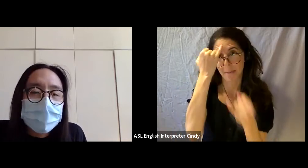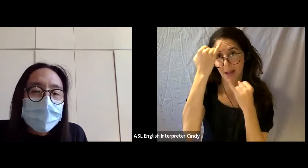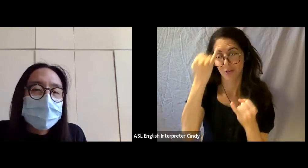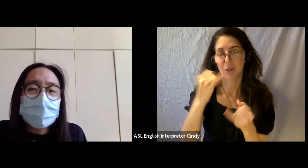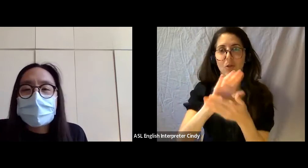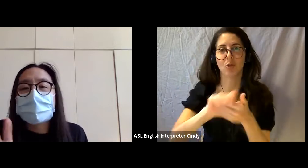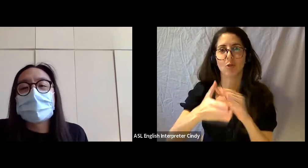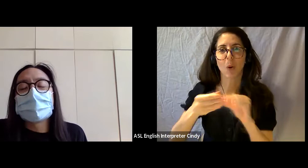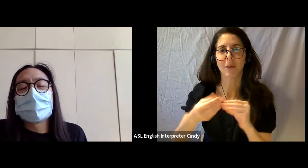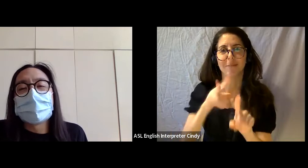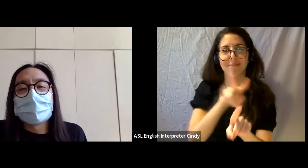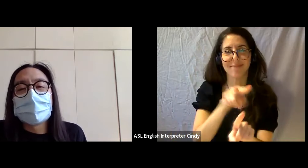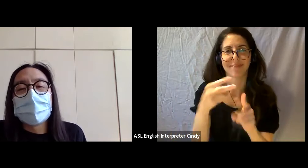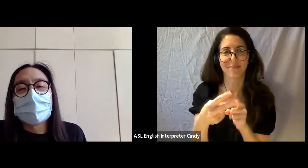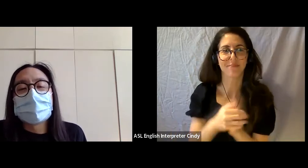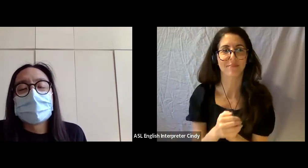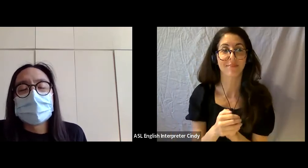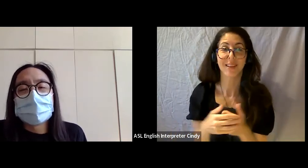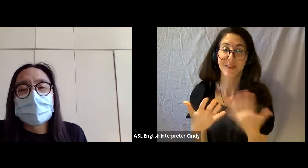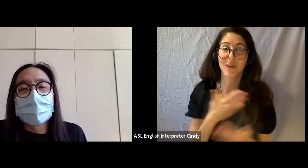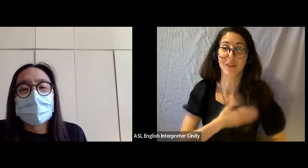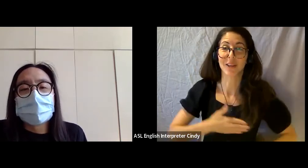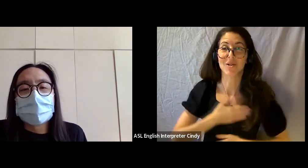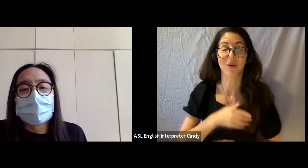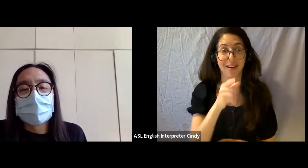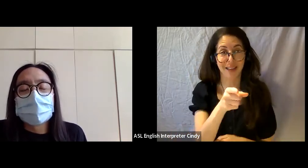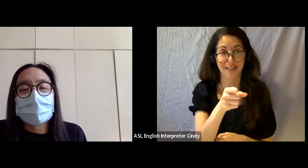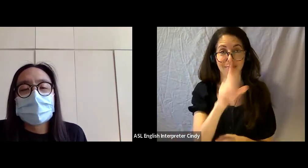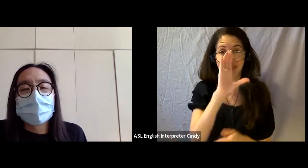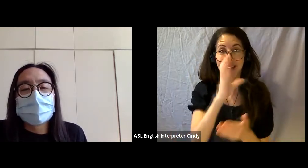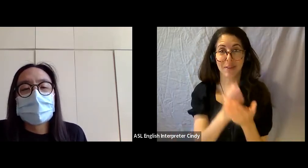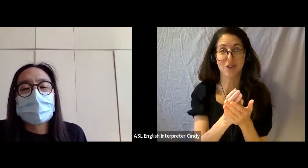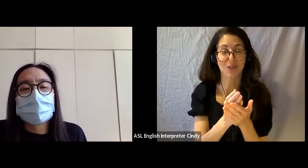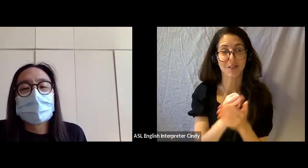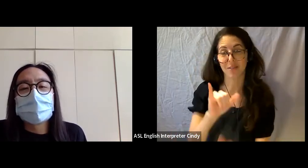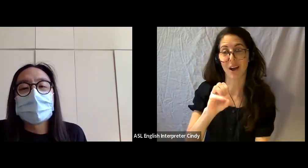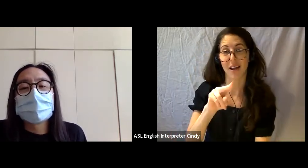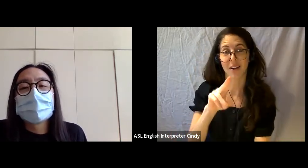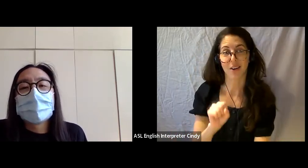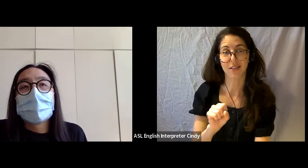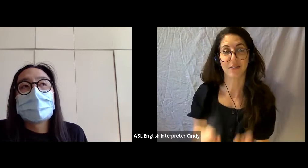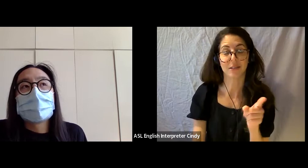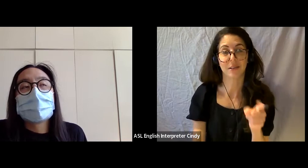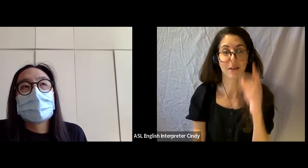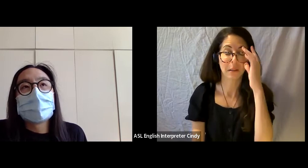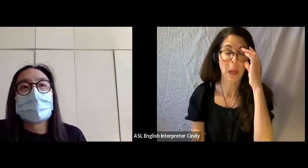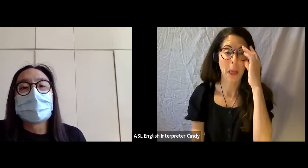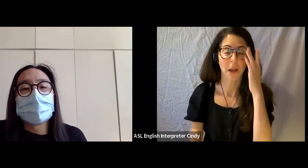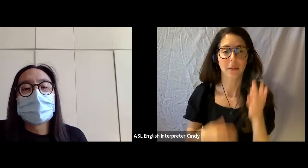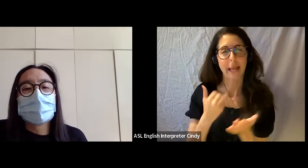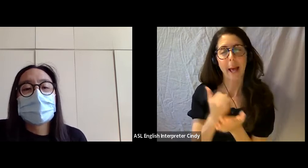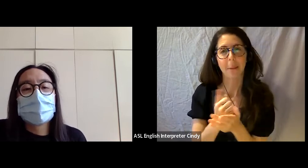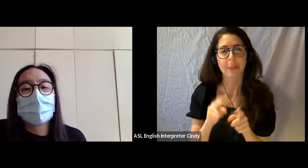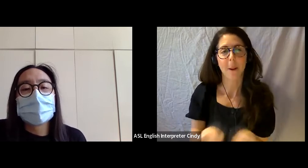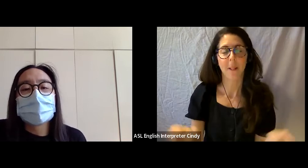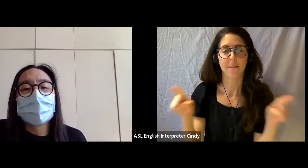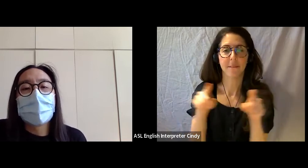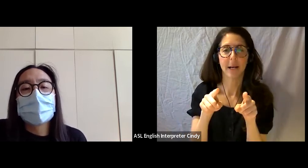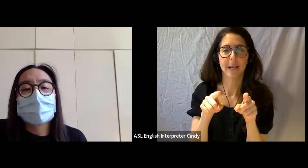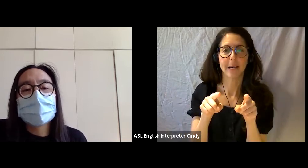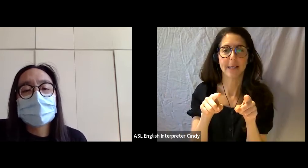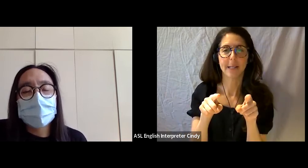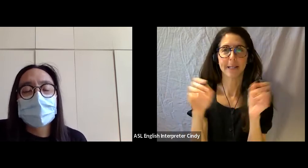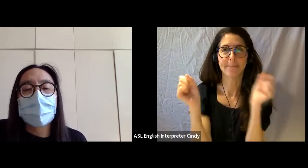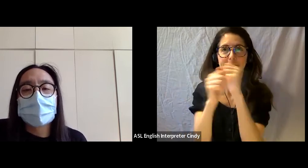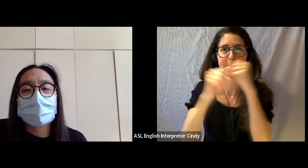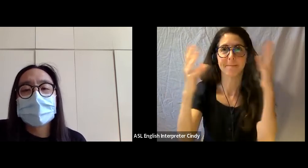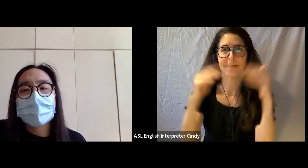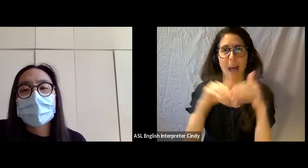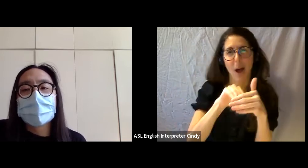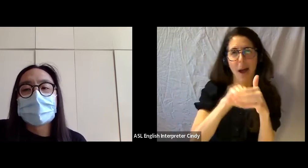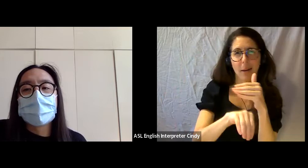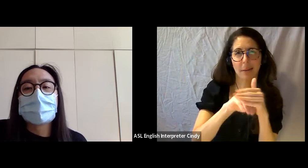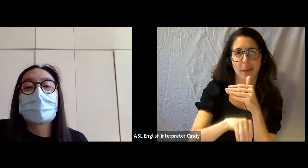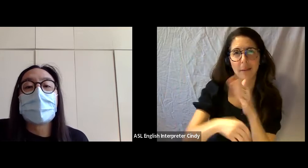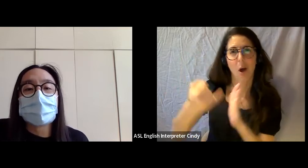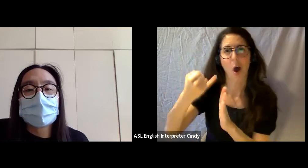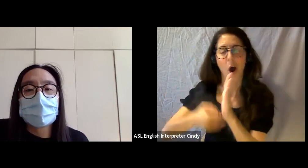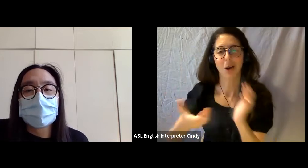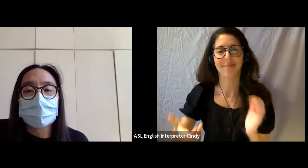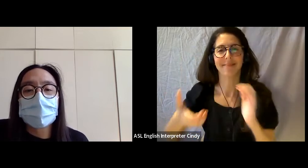That's why i like this image of these icons that have been created, because it helps us to bridge the ways access and art come to form disability culture